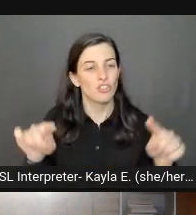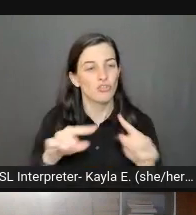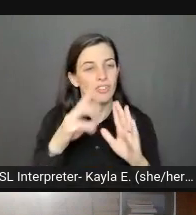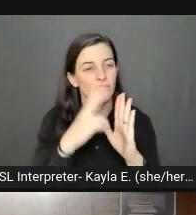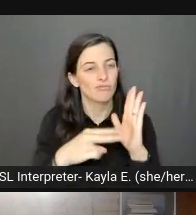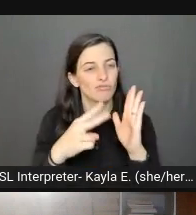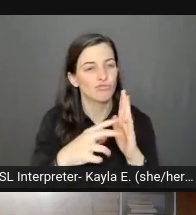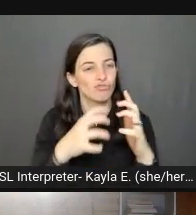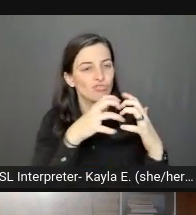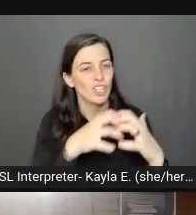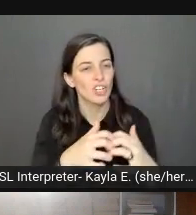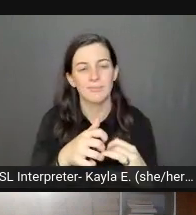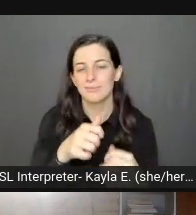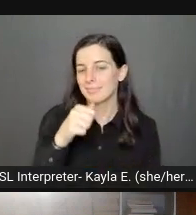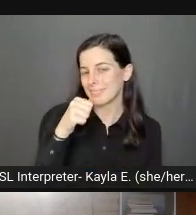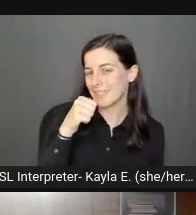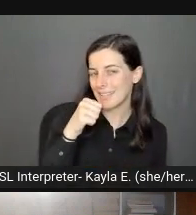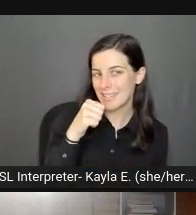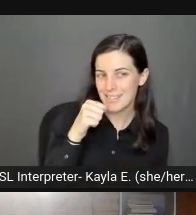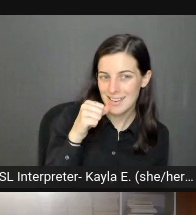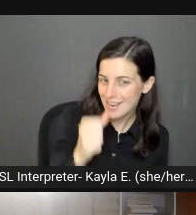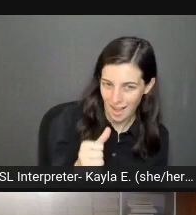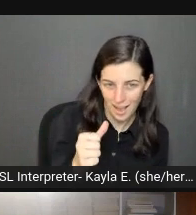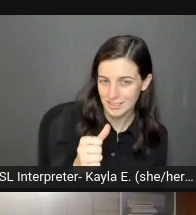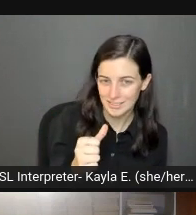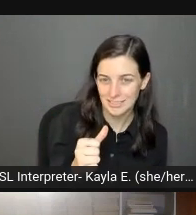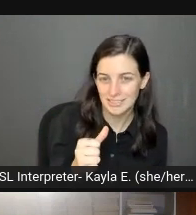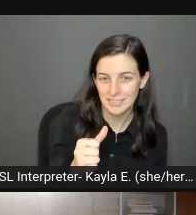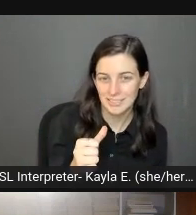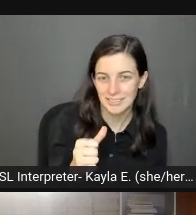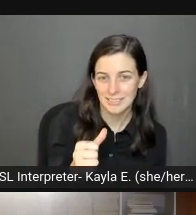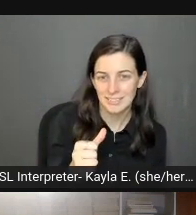Screen reader is not a different interface.